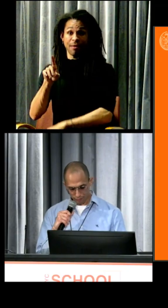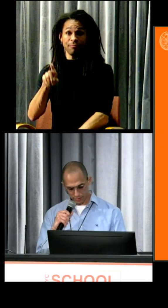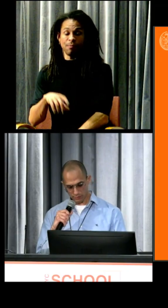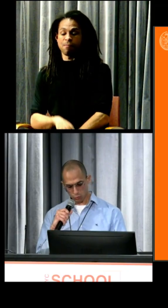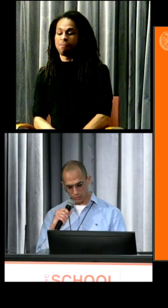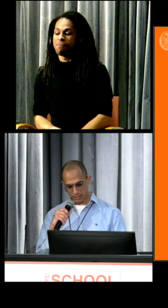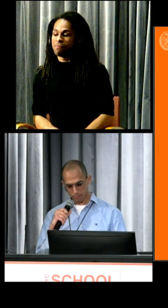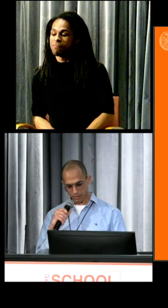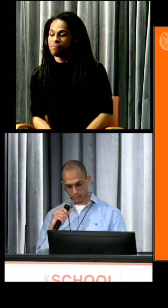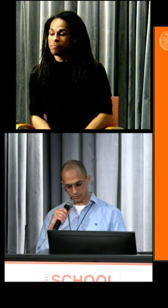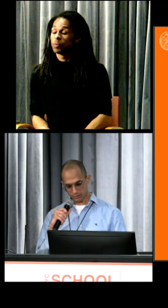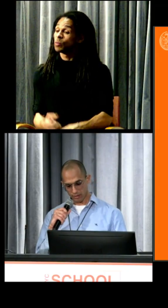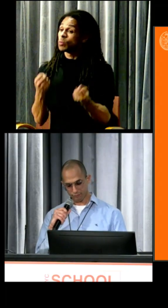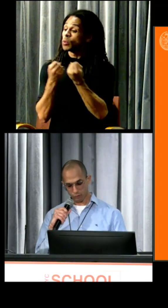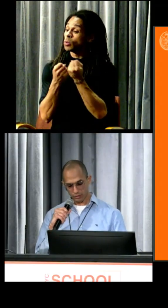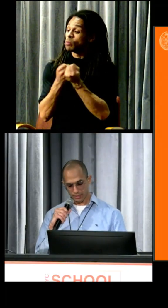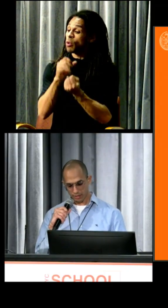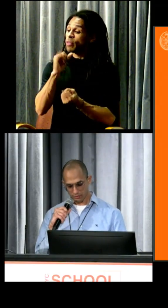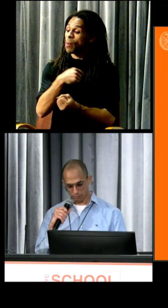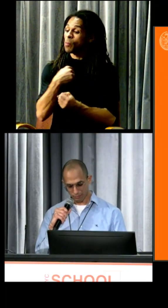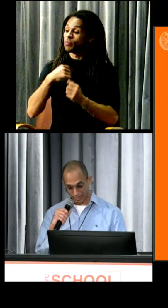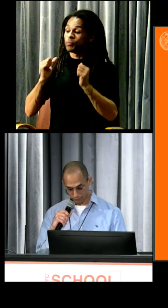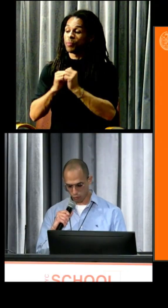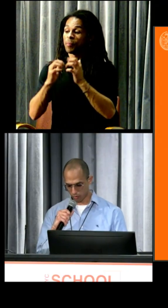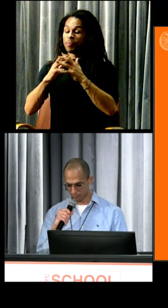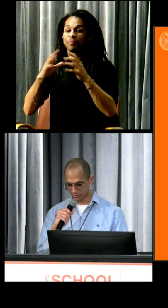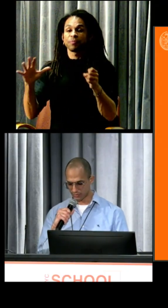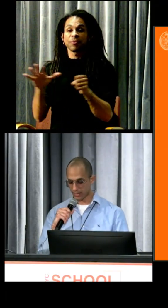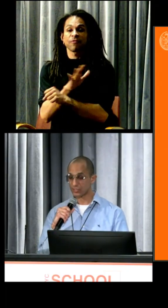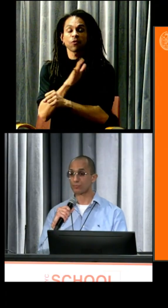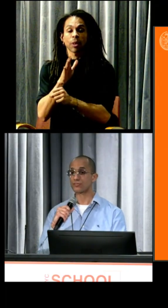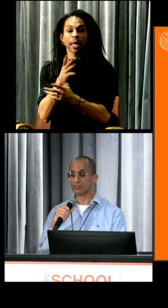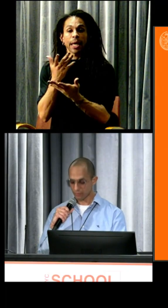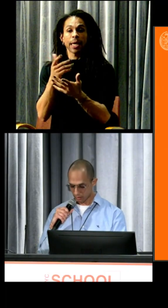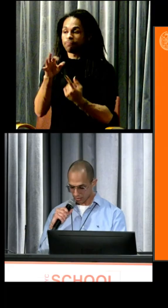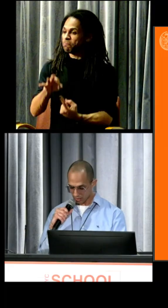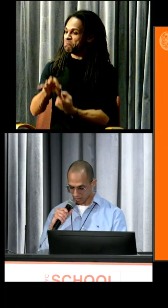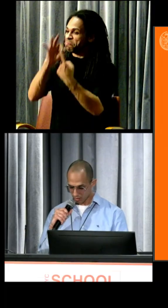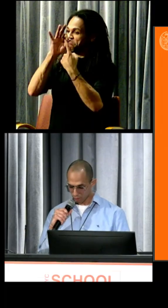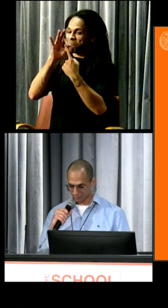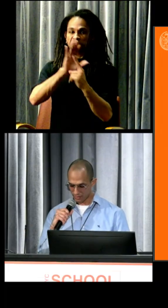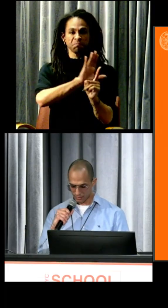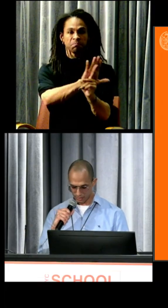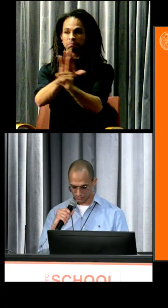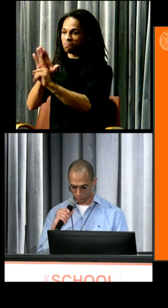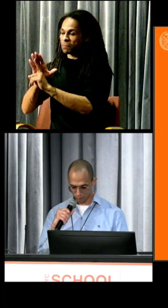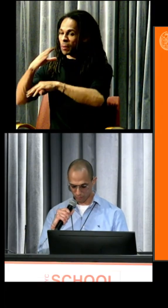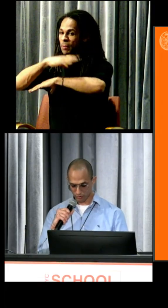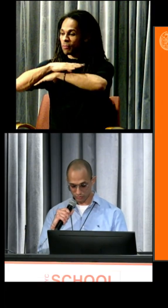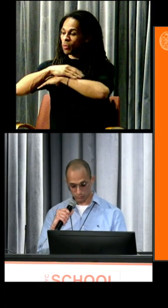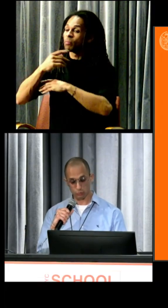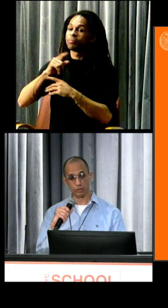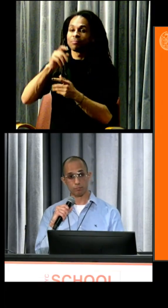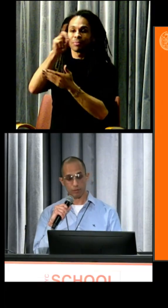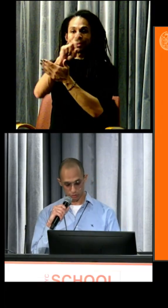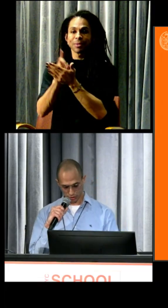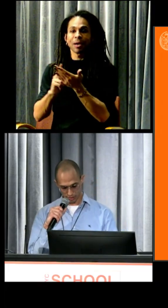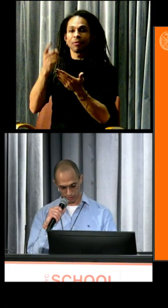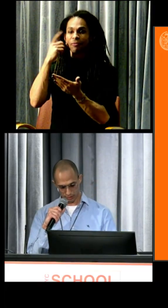So rather than us, you know, we weren't only looking at these three neighborhoods that are used